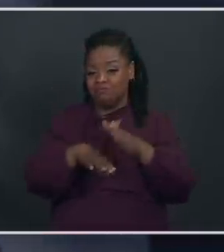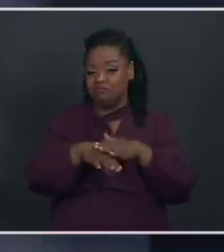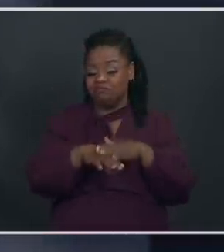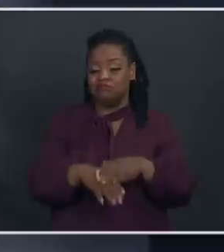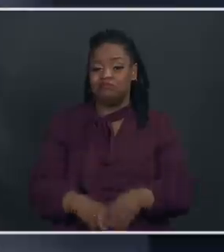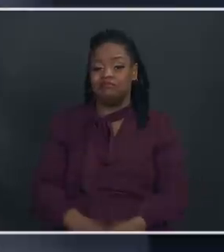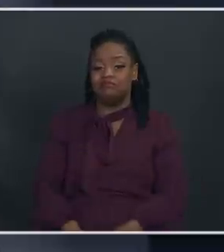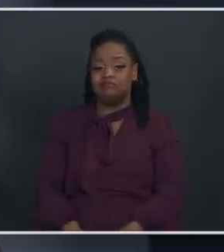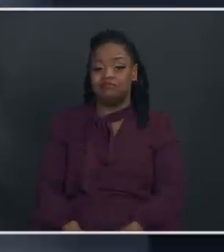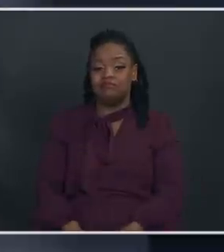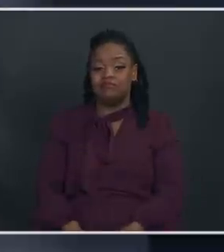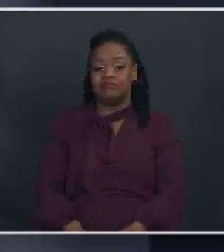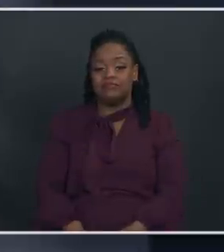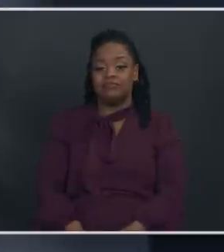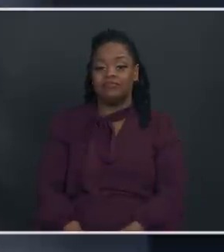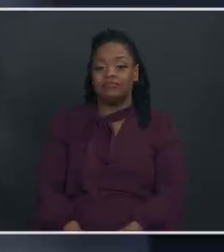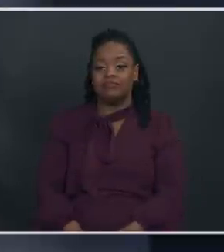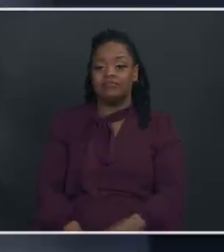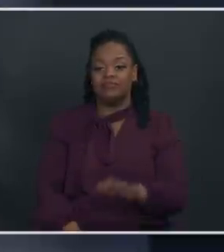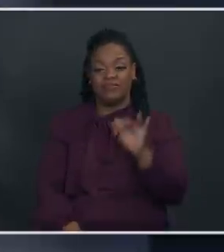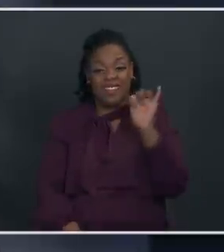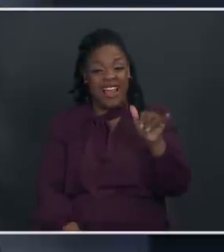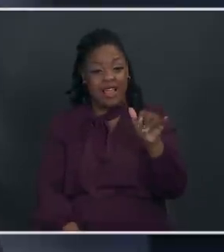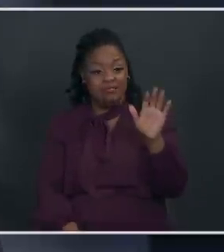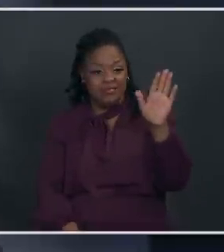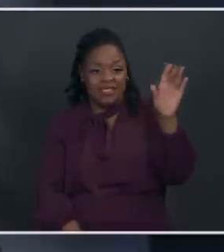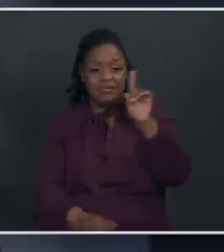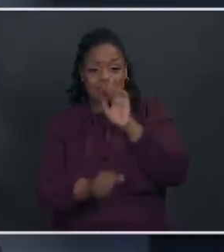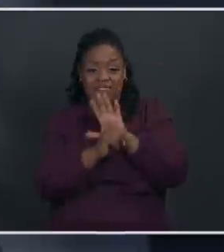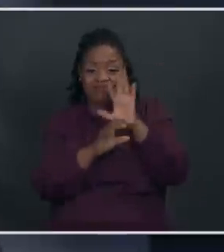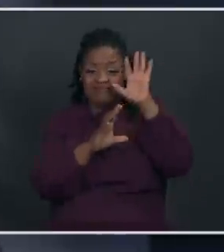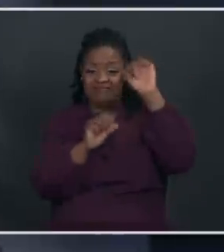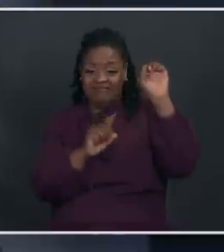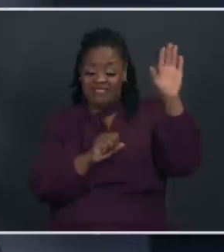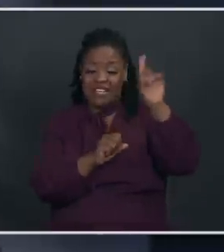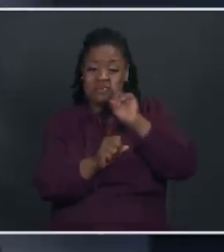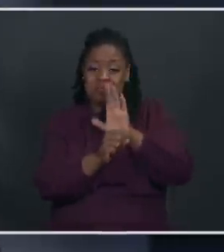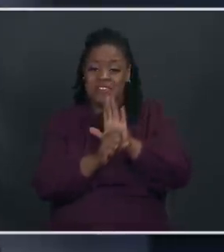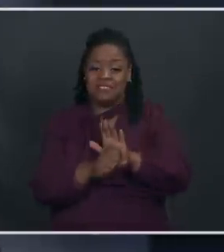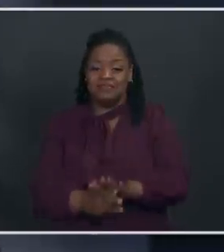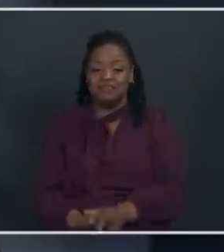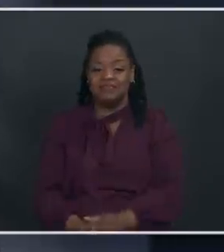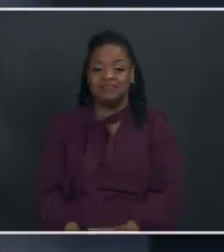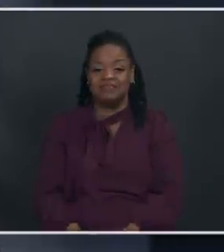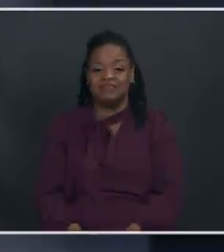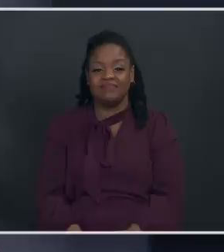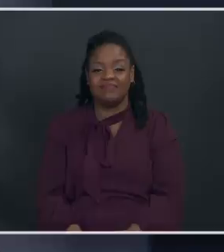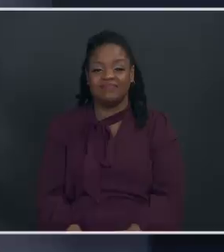And that is what he is committed to doing. So, yes, there are a lot of challenges right now, which, sadly,